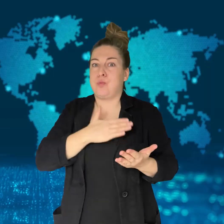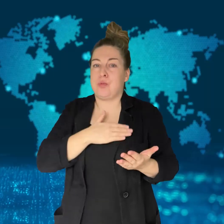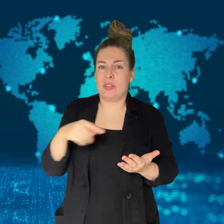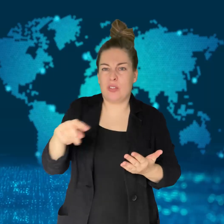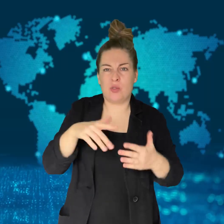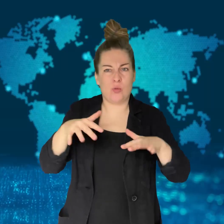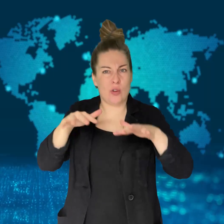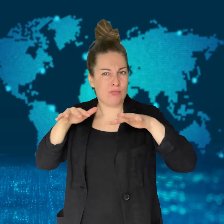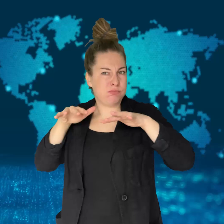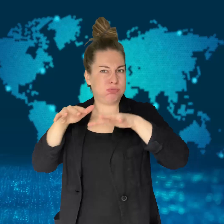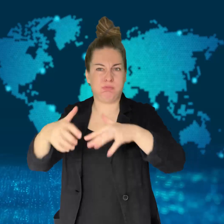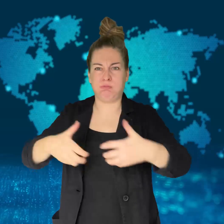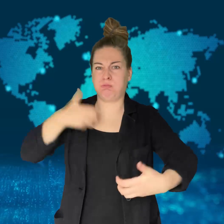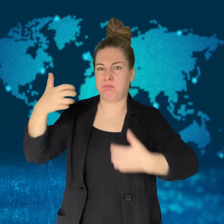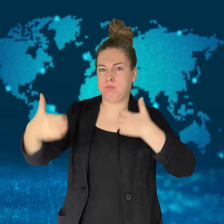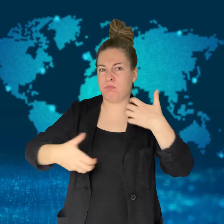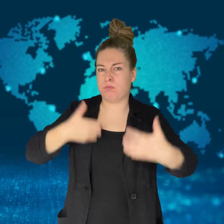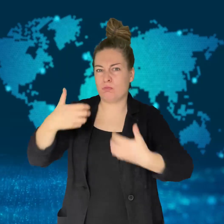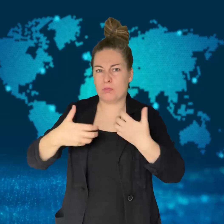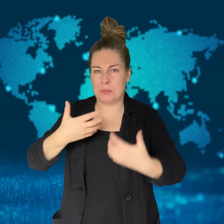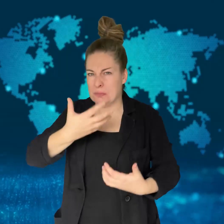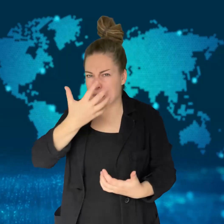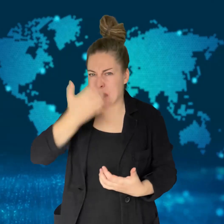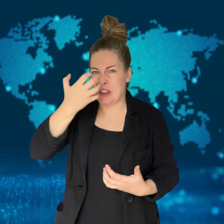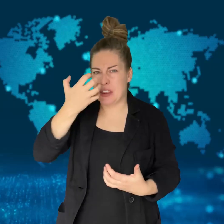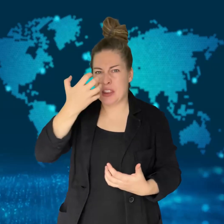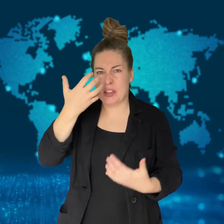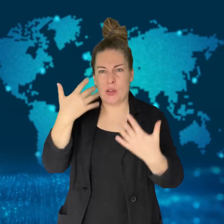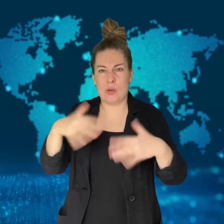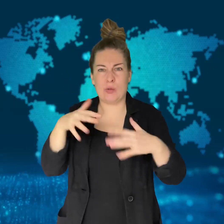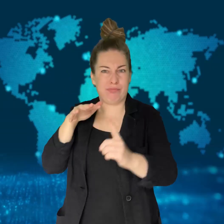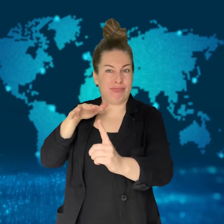They were attacked with mud by a crowd of angry flood survivors,